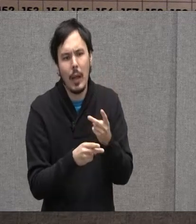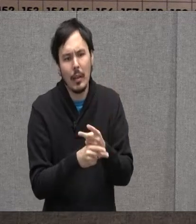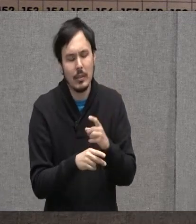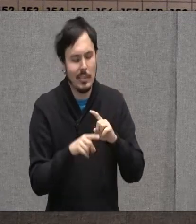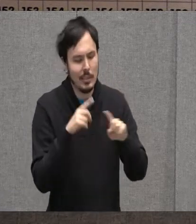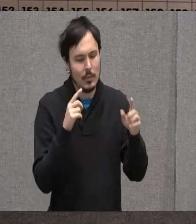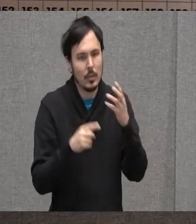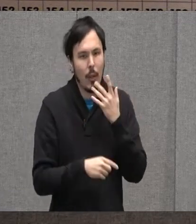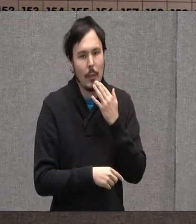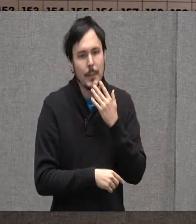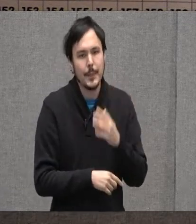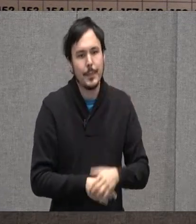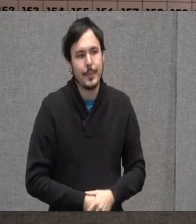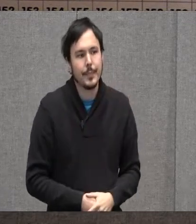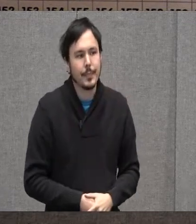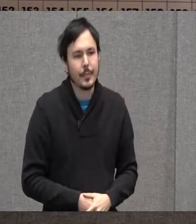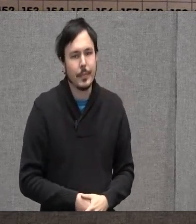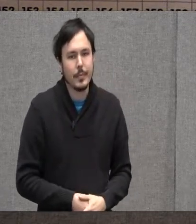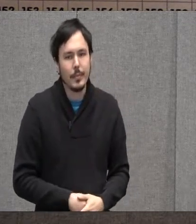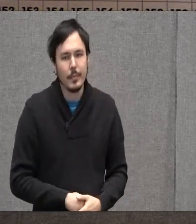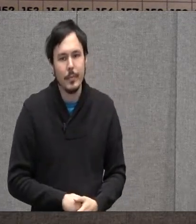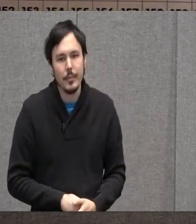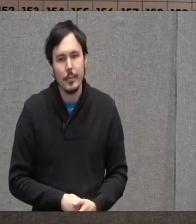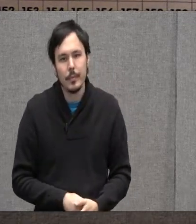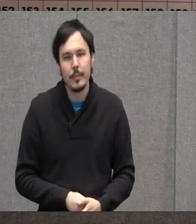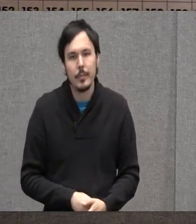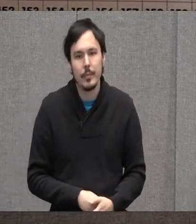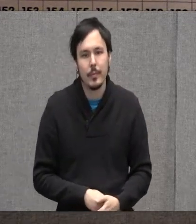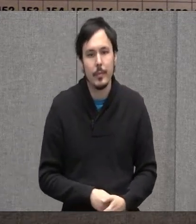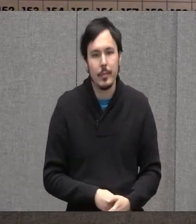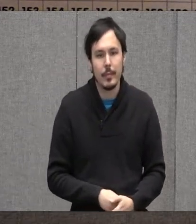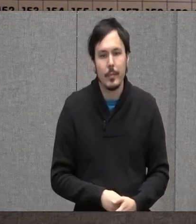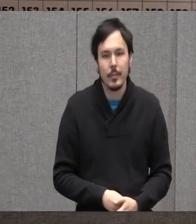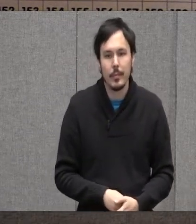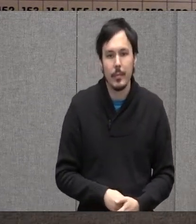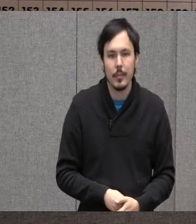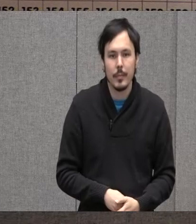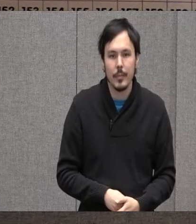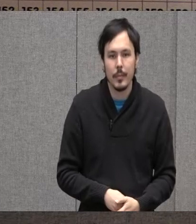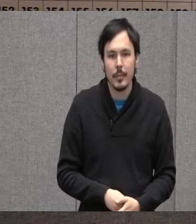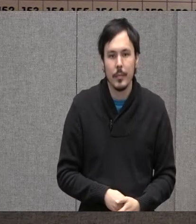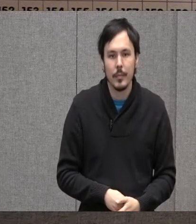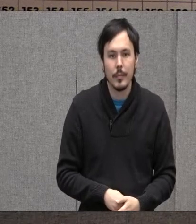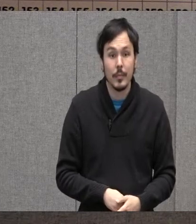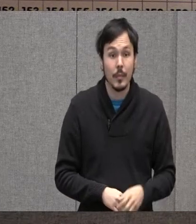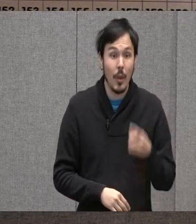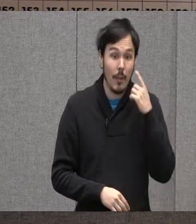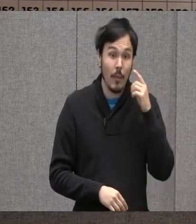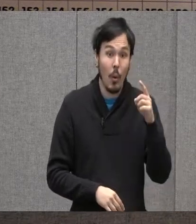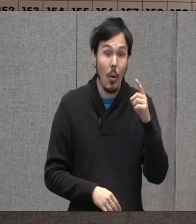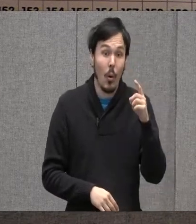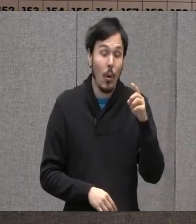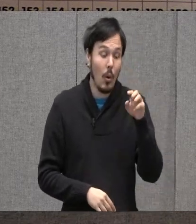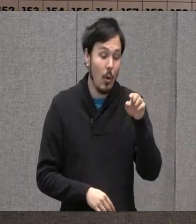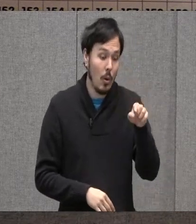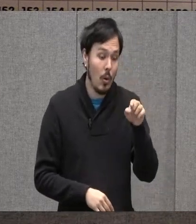so it'll stand out differently. We have ones in every one of these first spots,